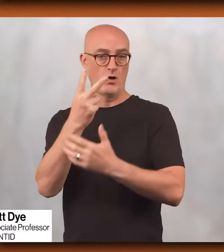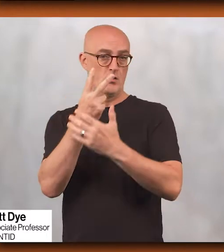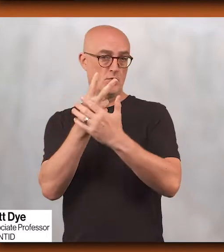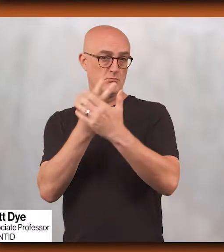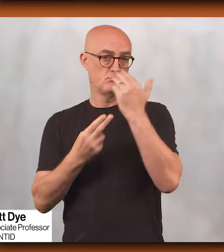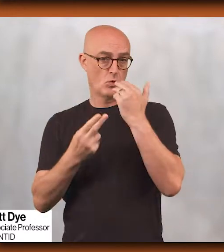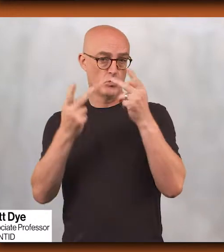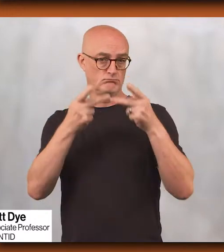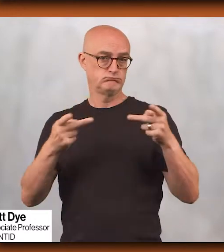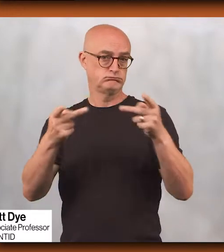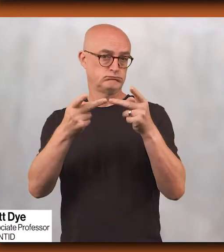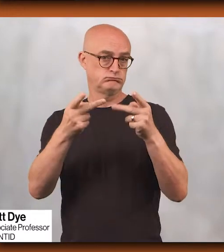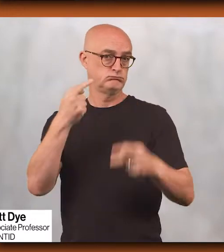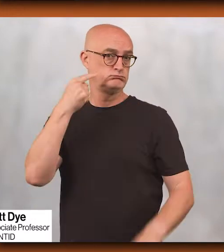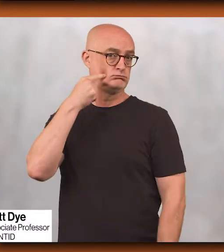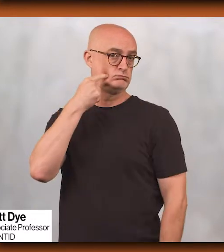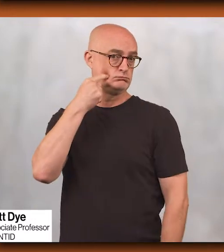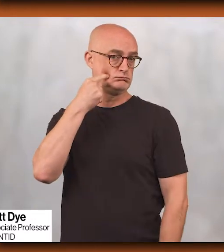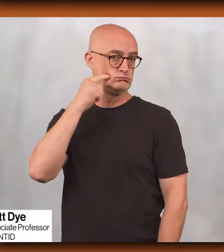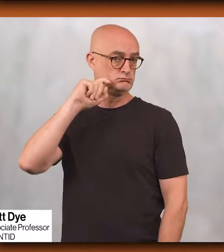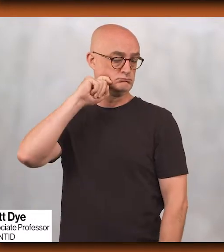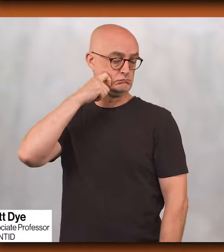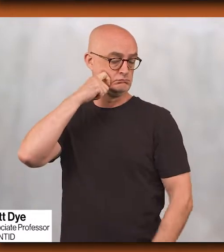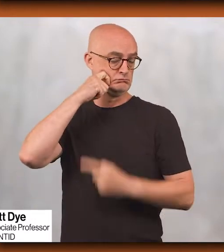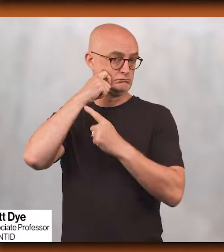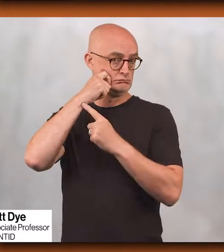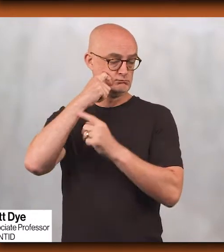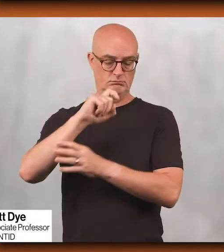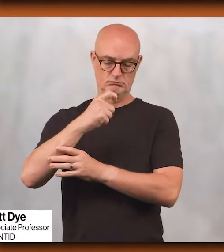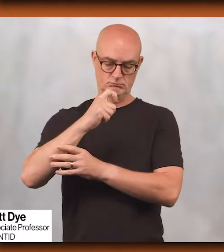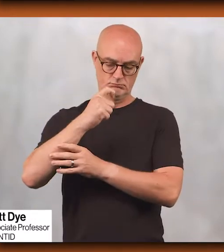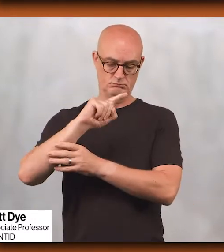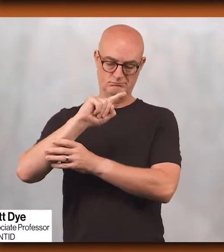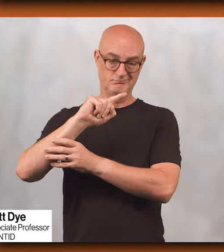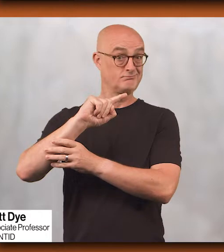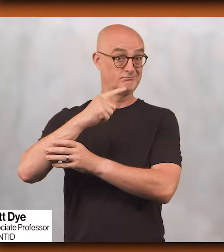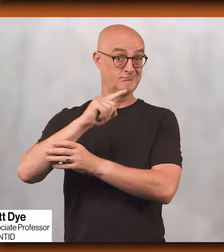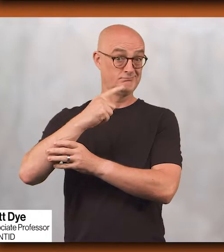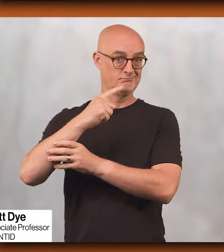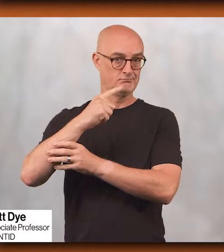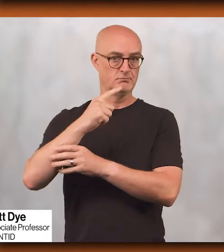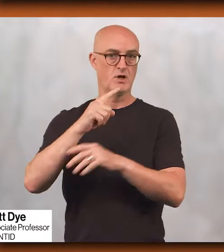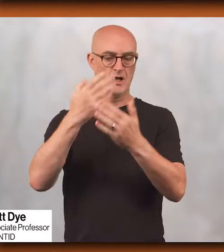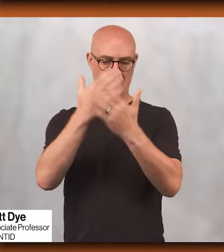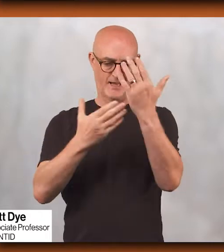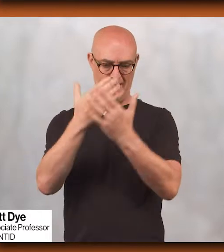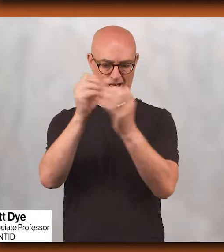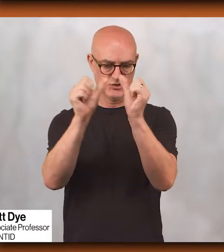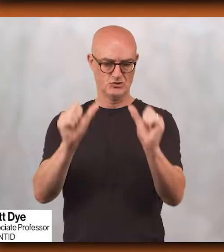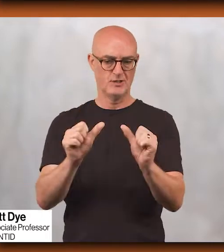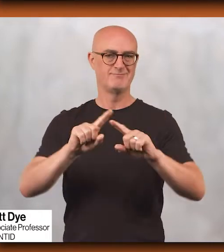except that in "apple," the finger is-- the index finger is bent, and in "candy," the index finger is extended,